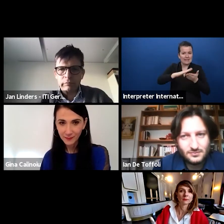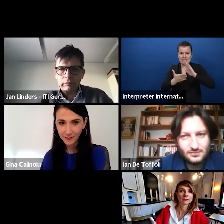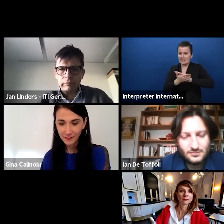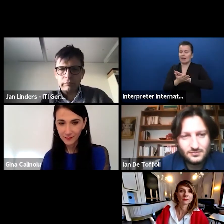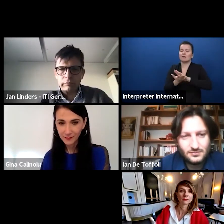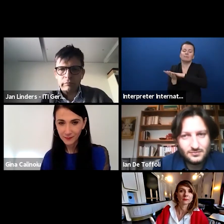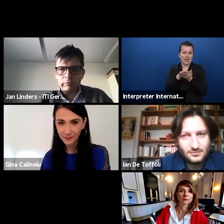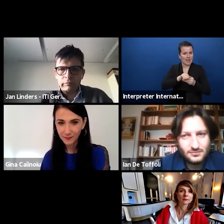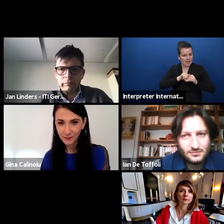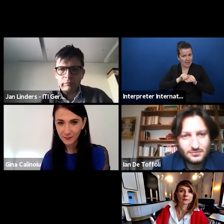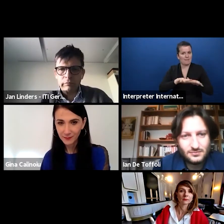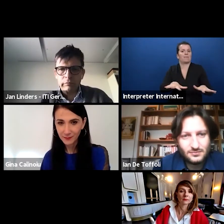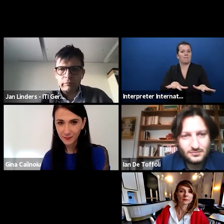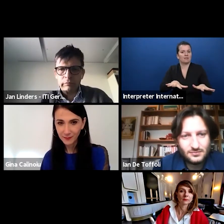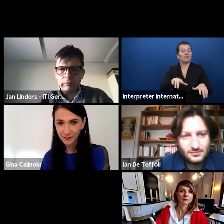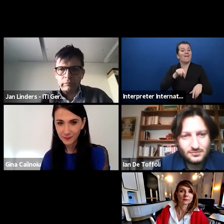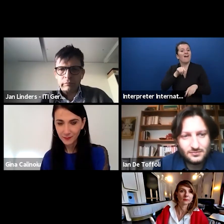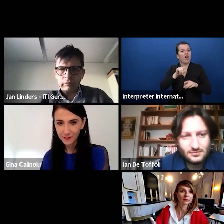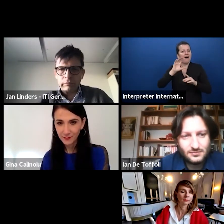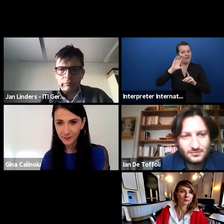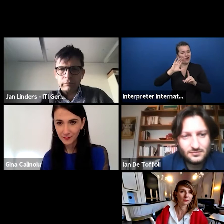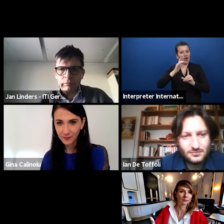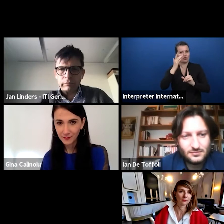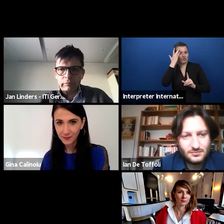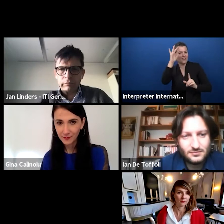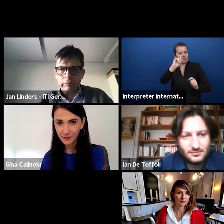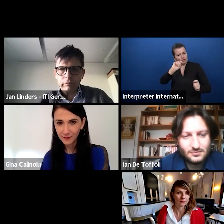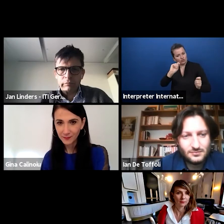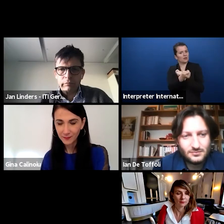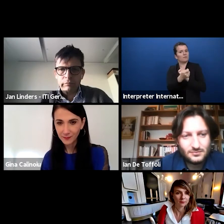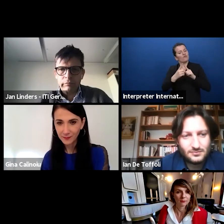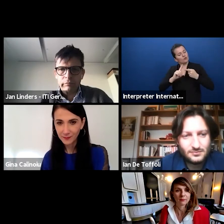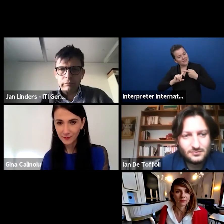to the cultural shift needed for the sustainable transformation of contemporary societies and